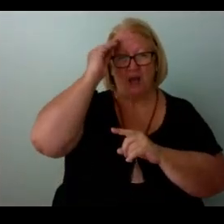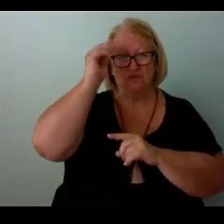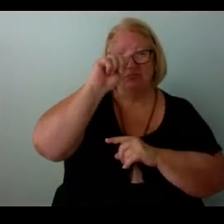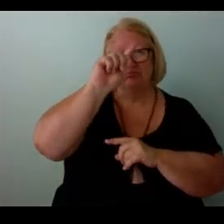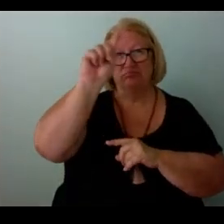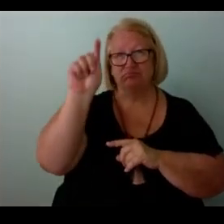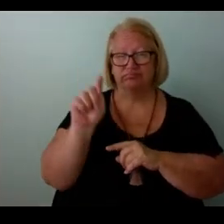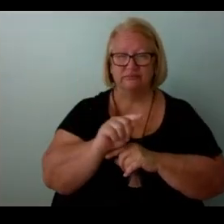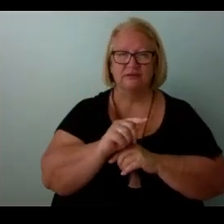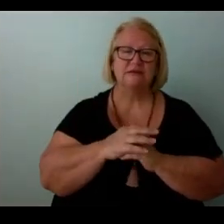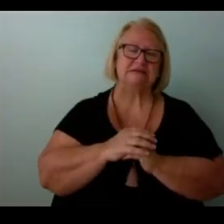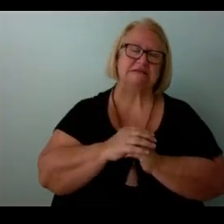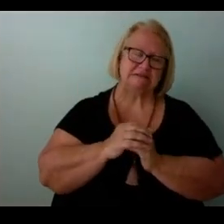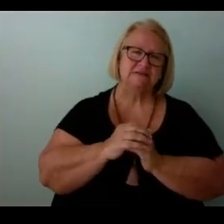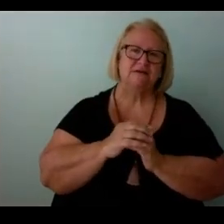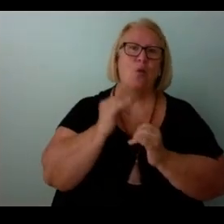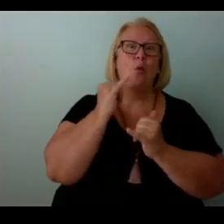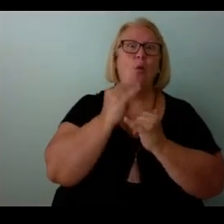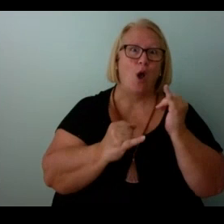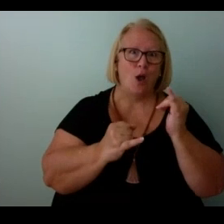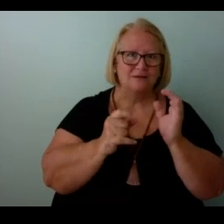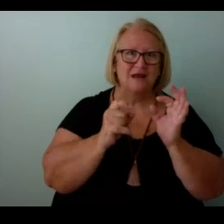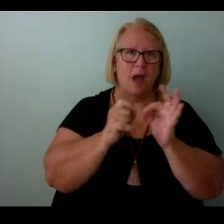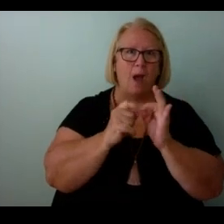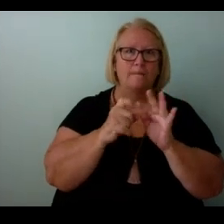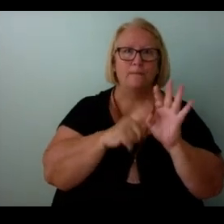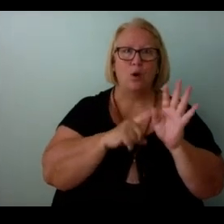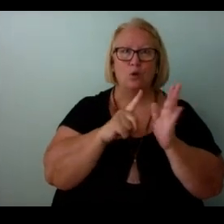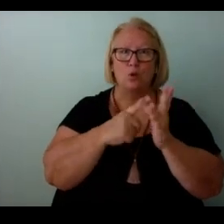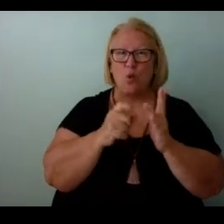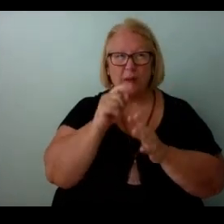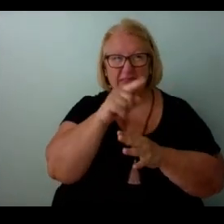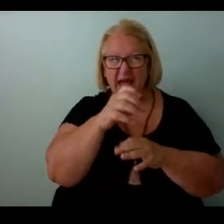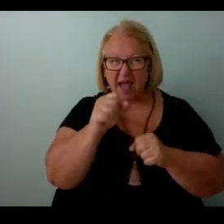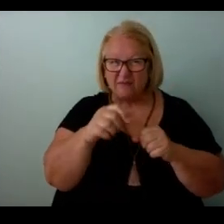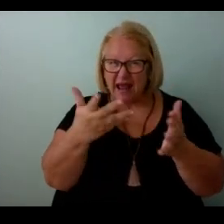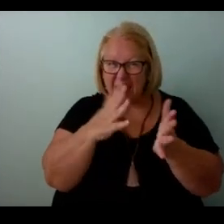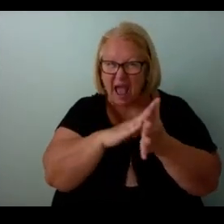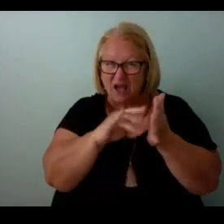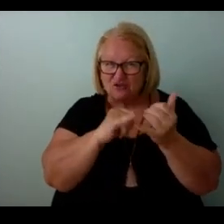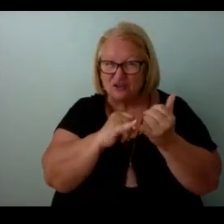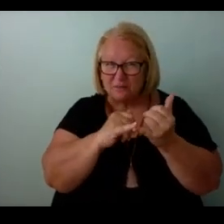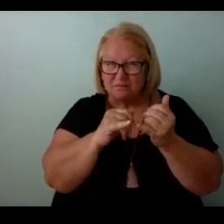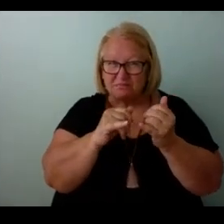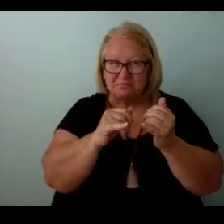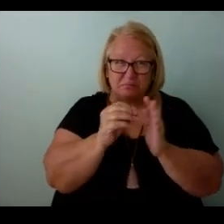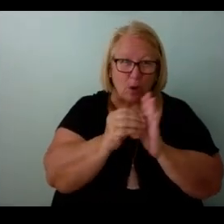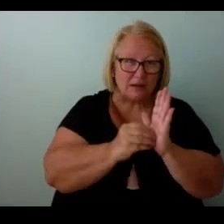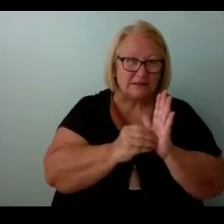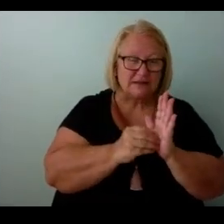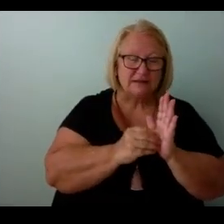And even worse body corporates, do they have any hardship policies usually? Well, not that I'm aware of.